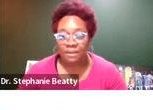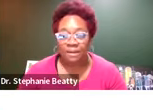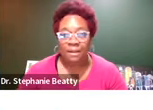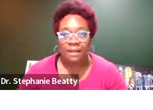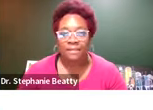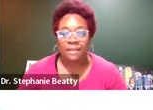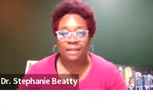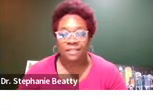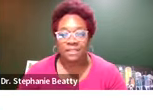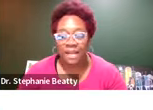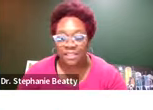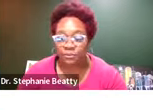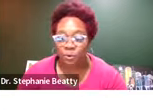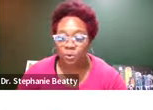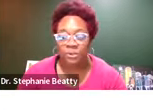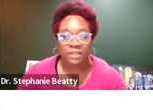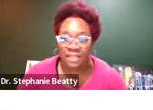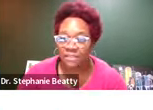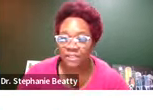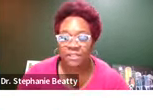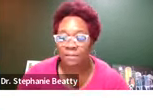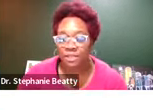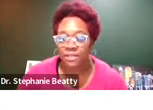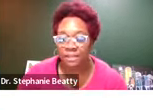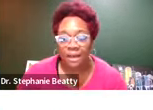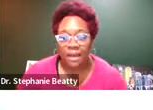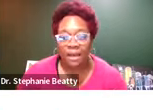'Cause like I said, English has lots of rules and lots of exceptions.